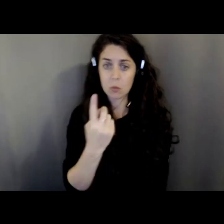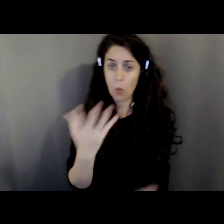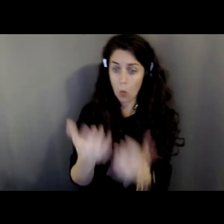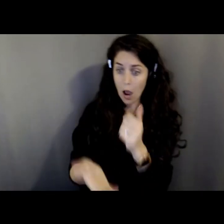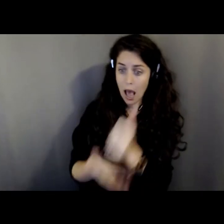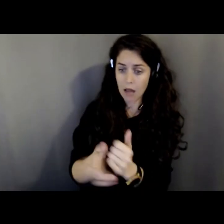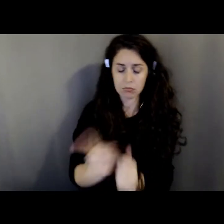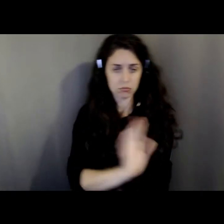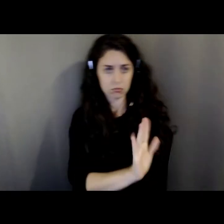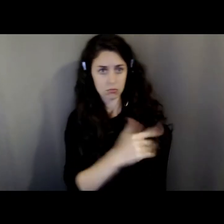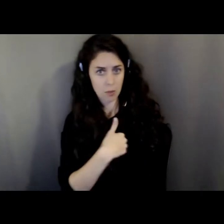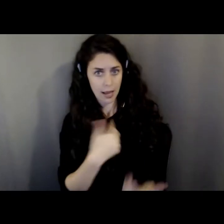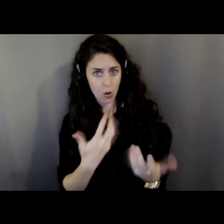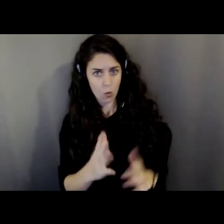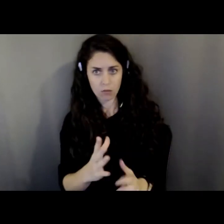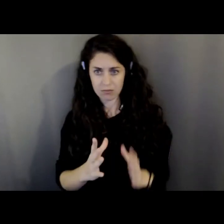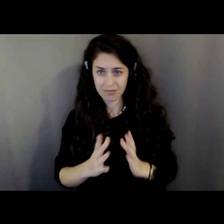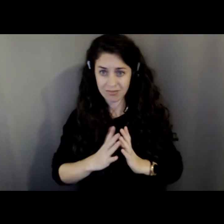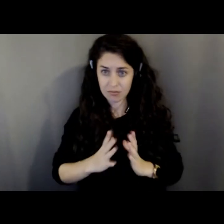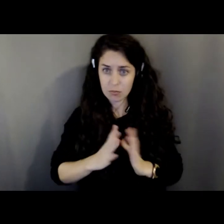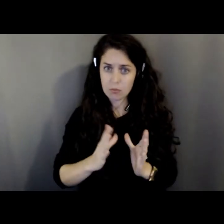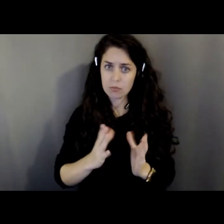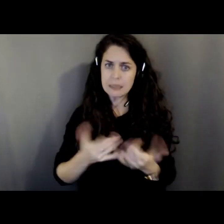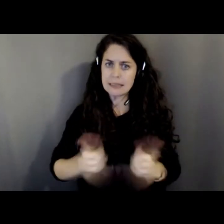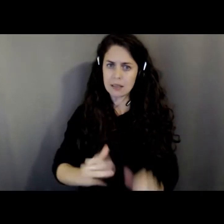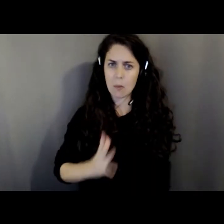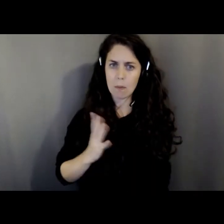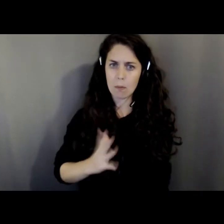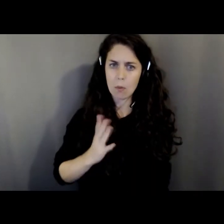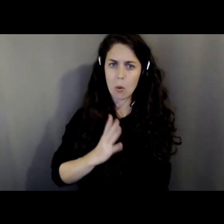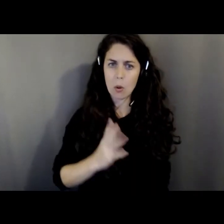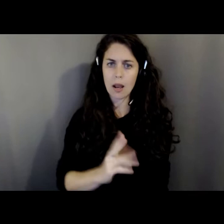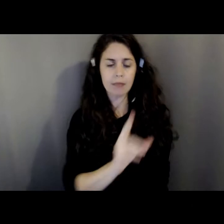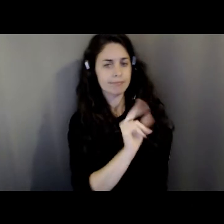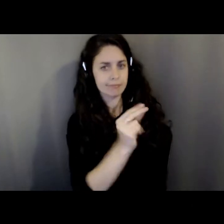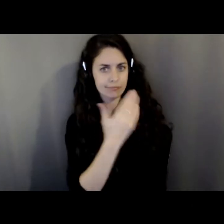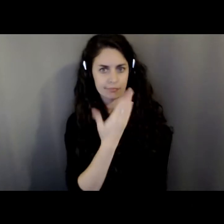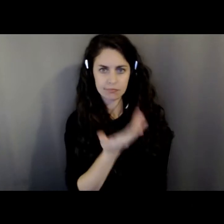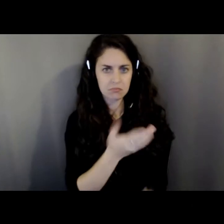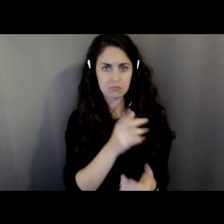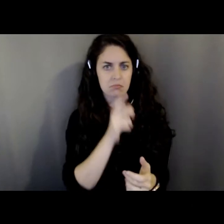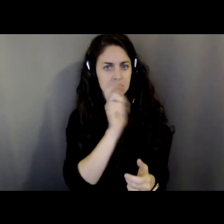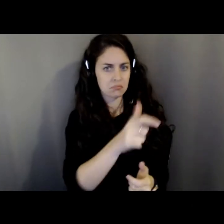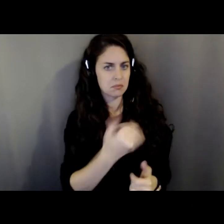it's considered perfectly polite and accepted that you will be independent and get what you